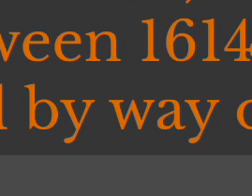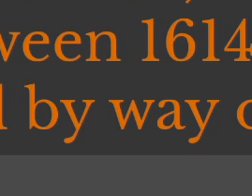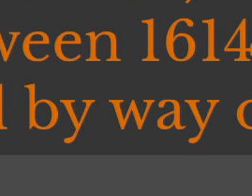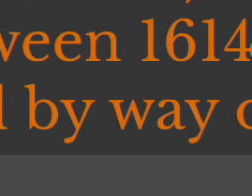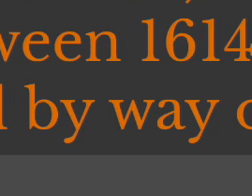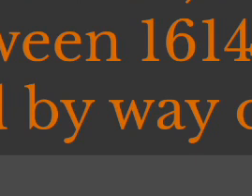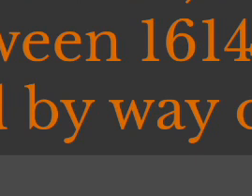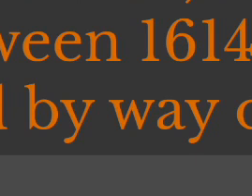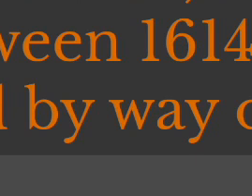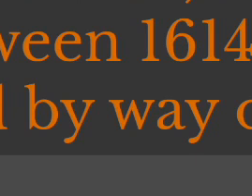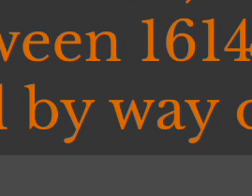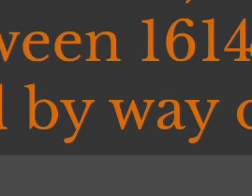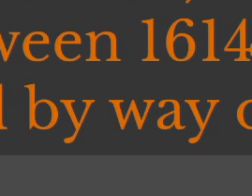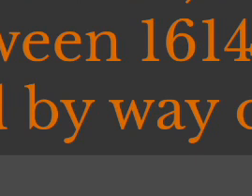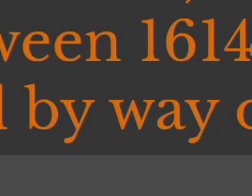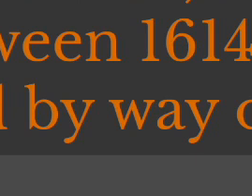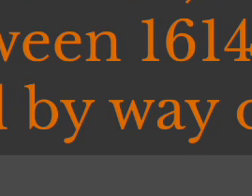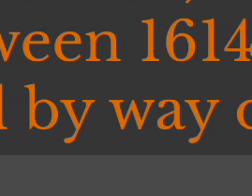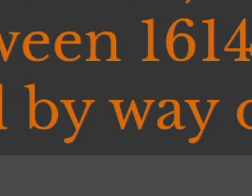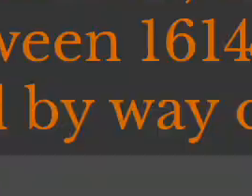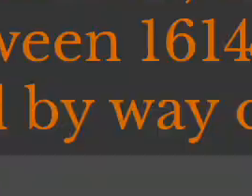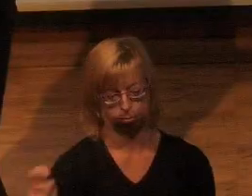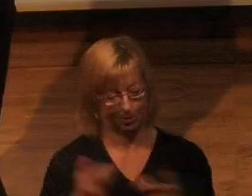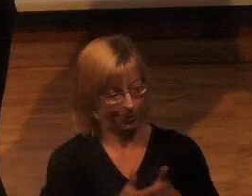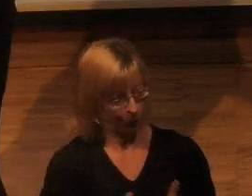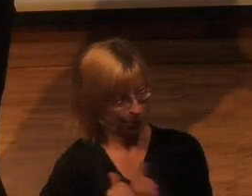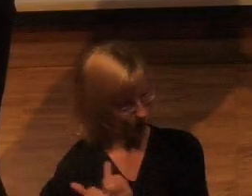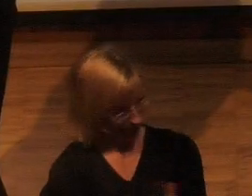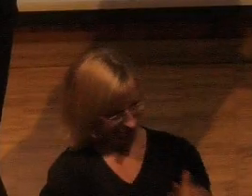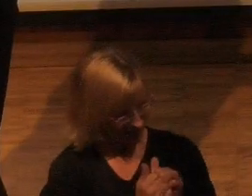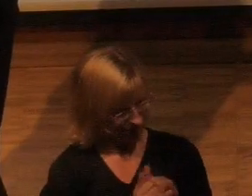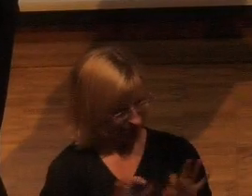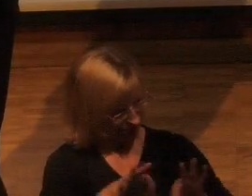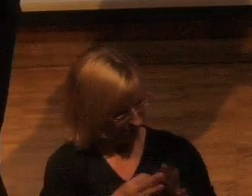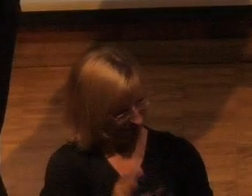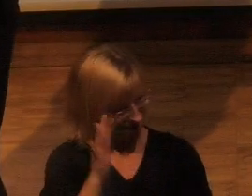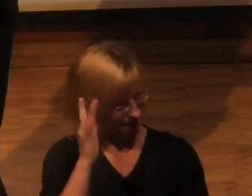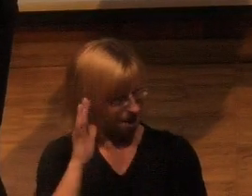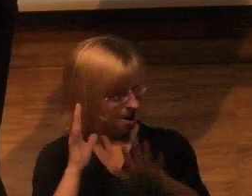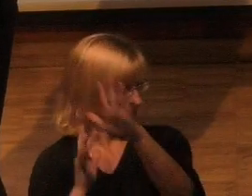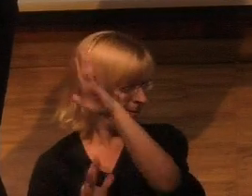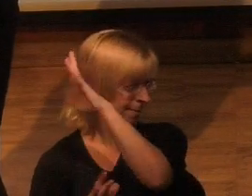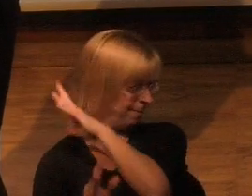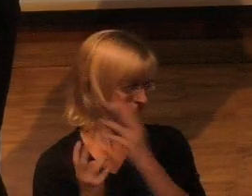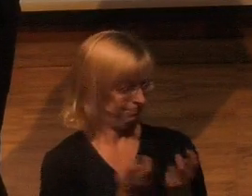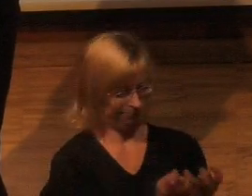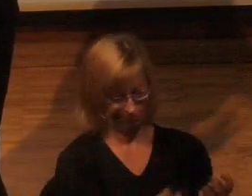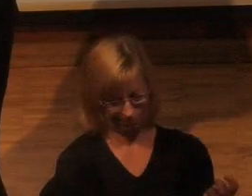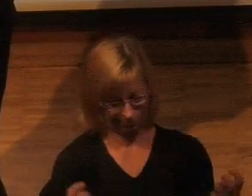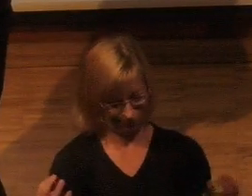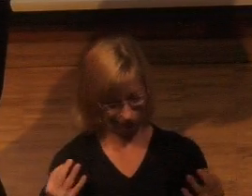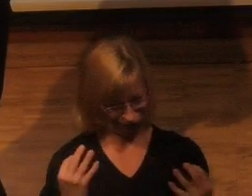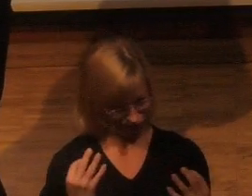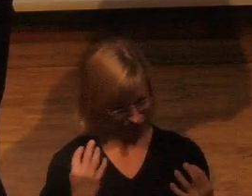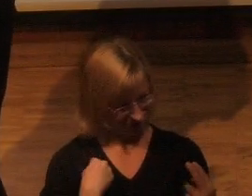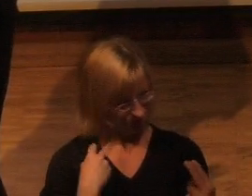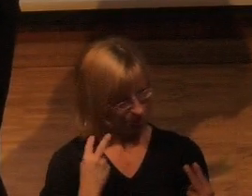So, now we're all sitting in this room together. They're all looking at us, my son and I, and we're looking back at them.